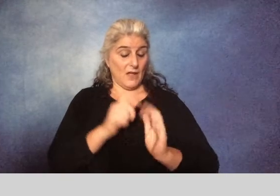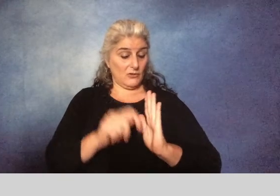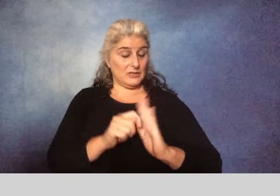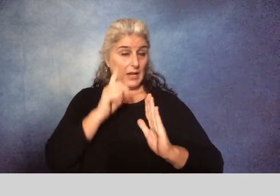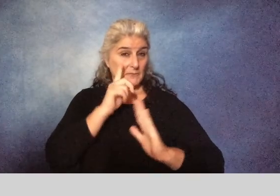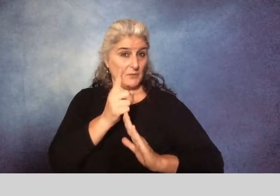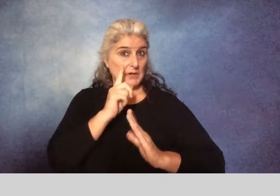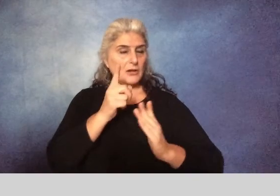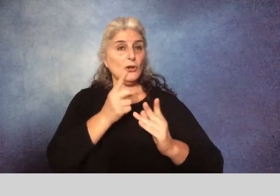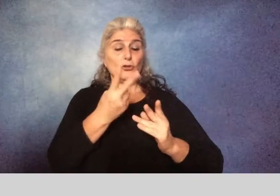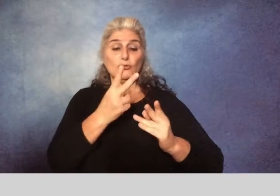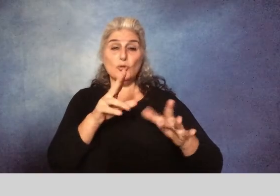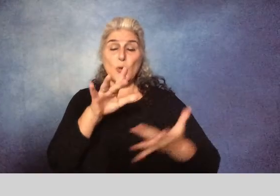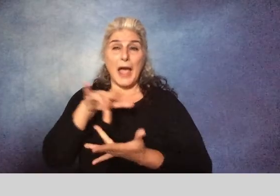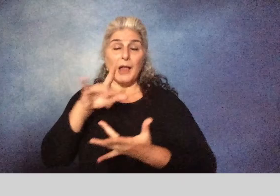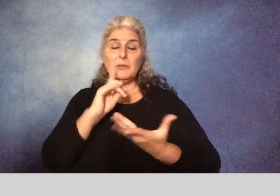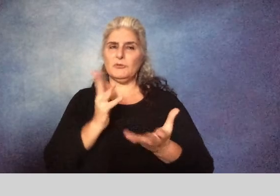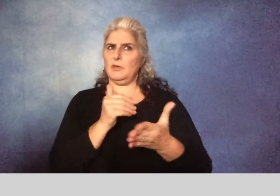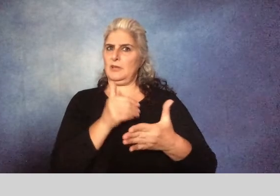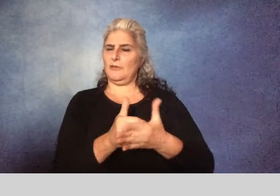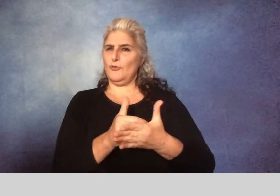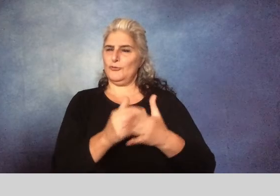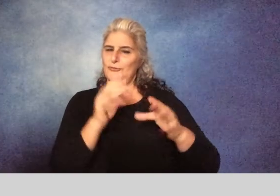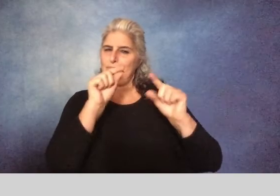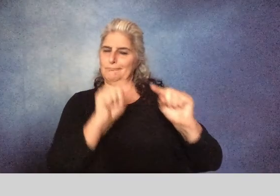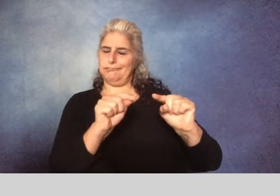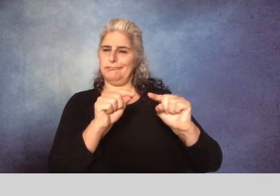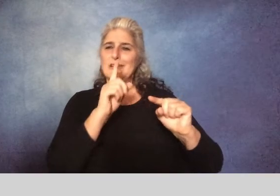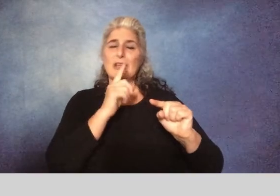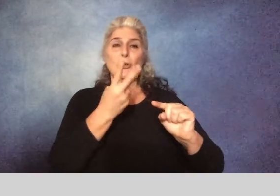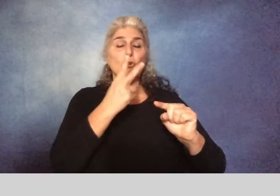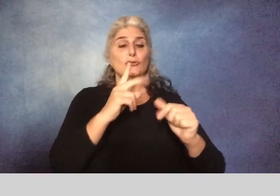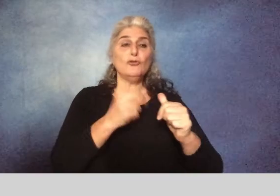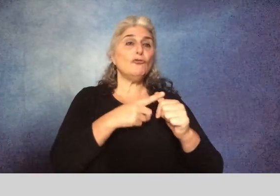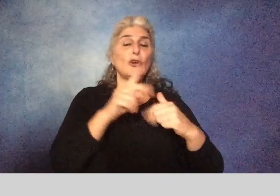This makes sense since "Body Talk" and herself titled are both a lot more dance oriented.